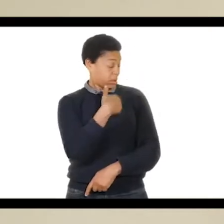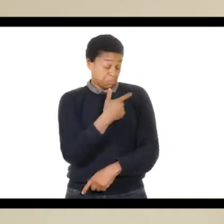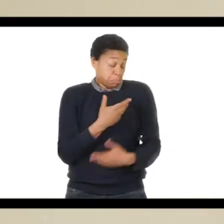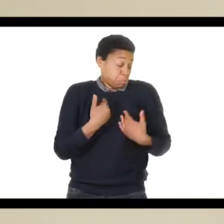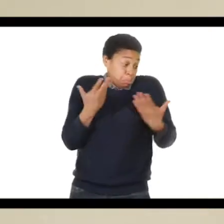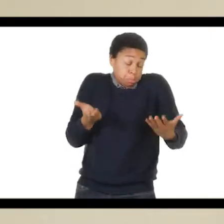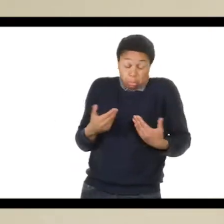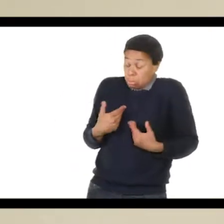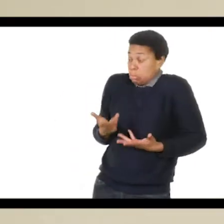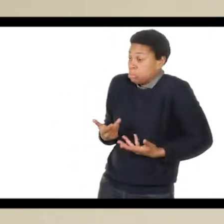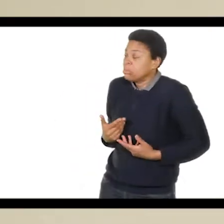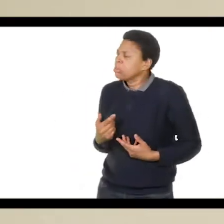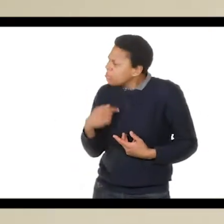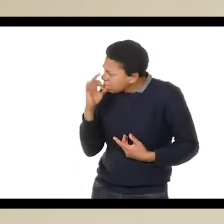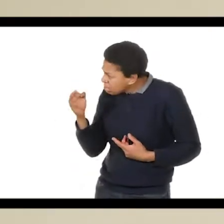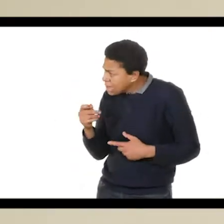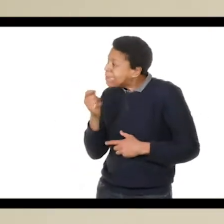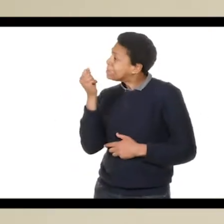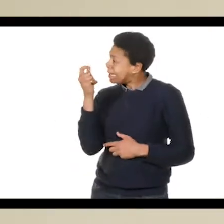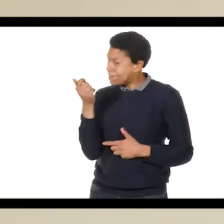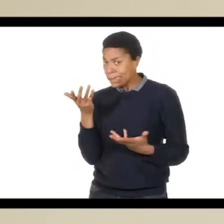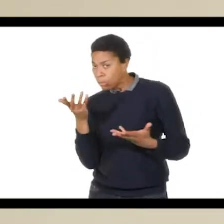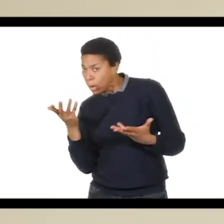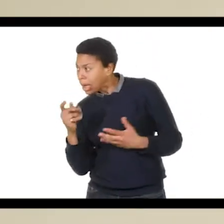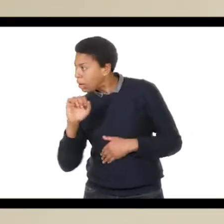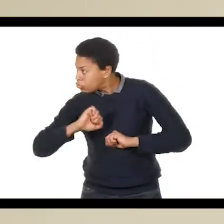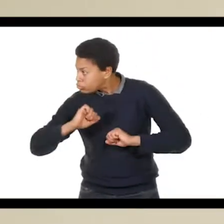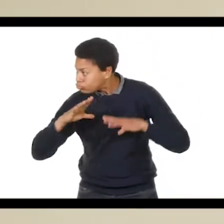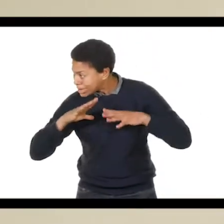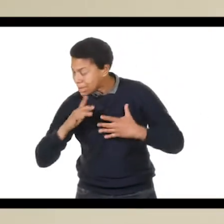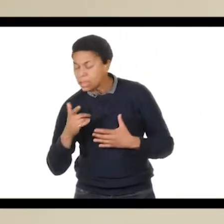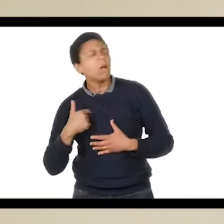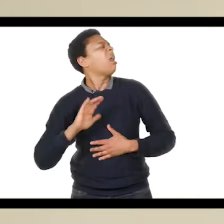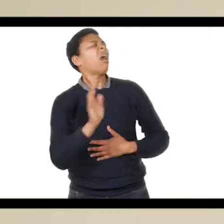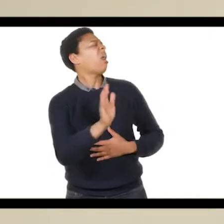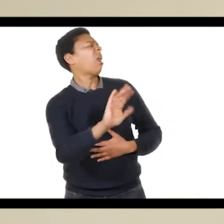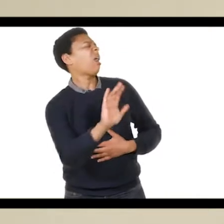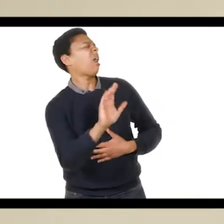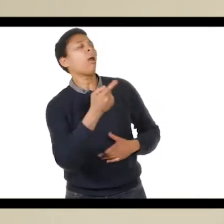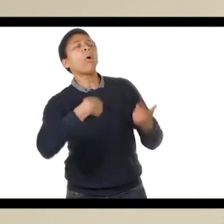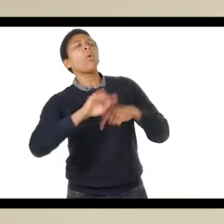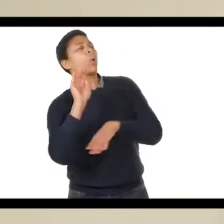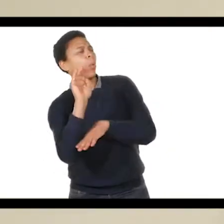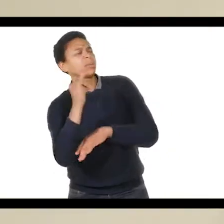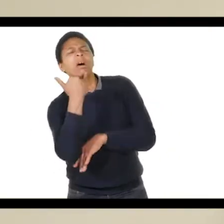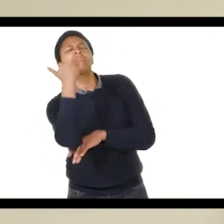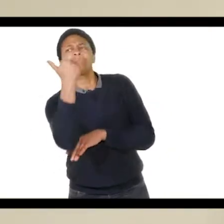why’s she closed the curtains? She said,” Oh, I don’t know.” So I said anyway, “Is the taxi waiting?” She said, “No, we’re going go, we’re going to go call one,